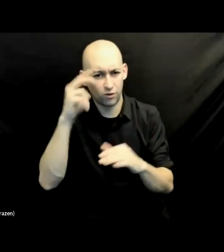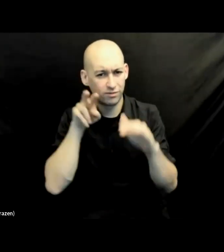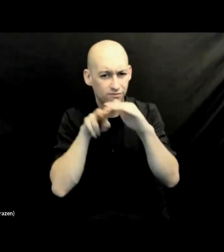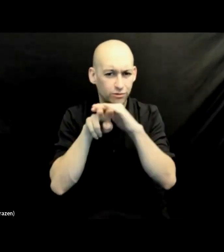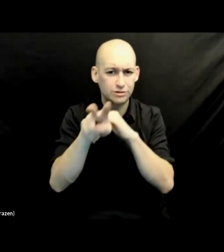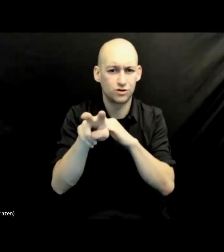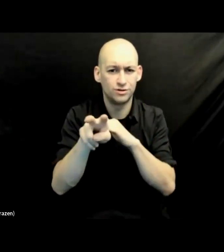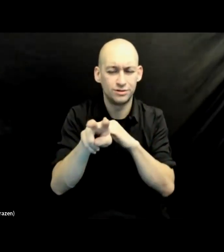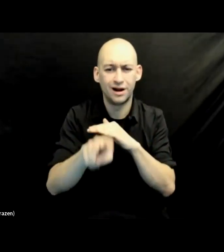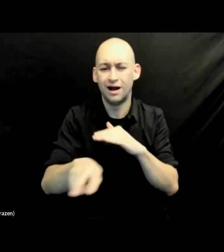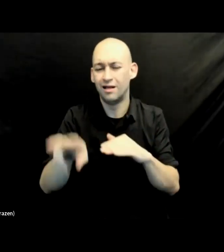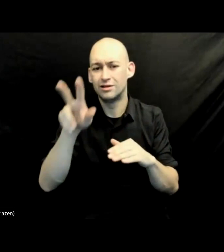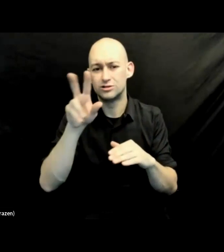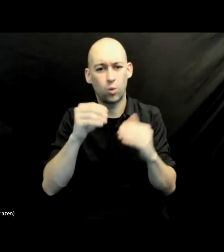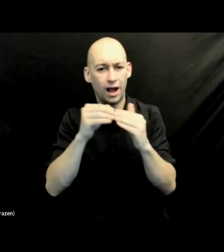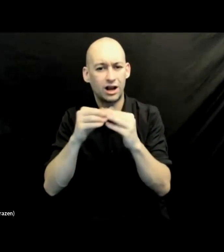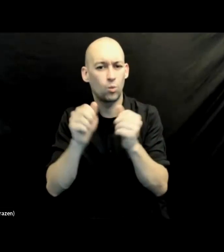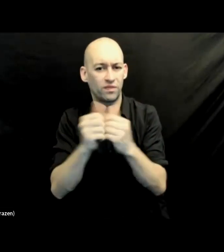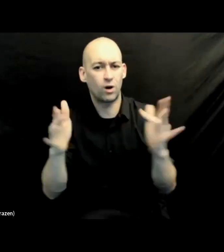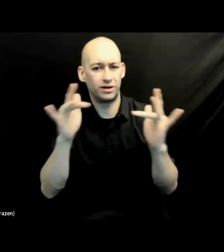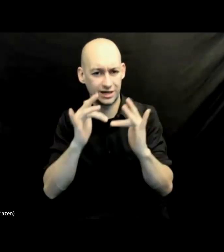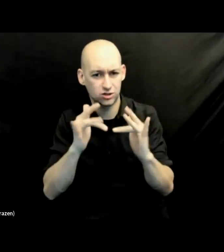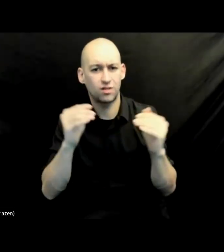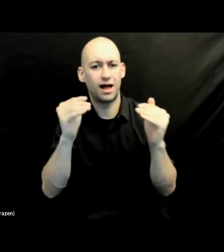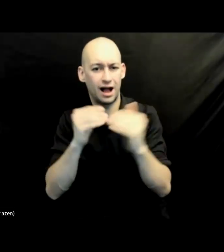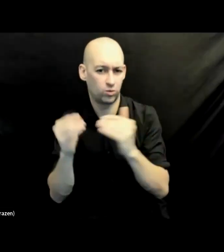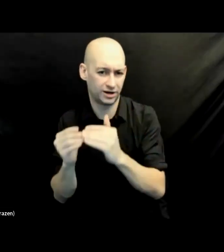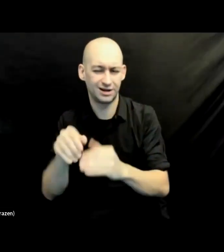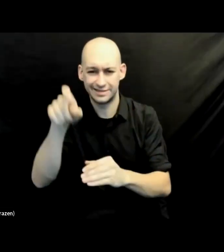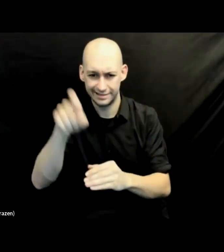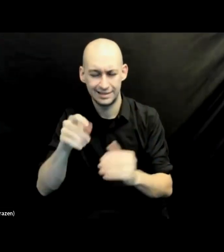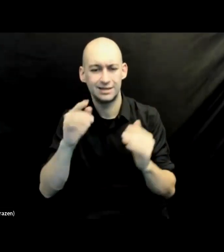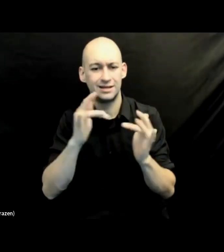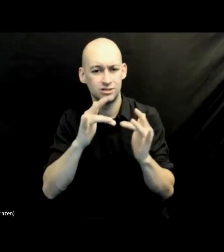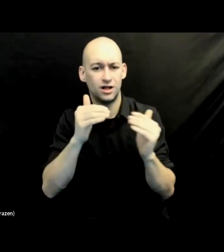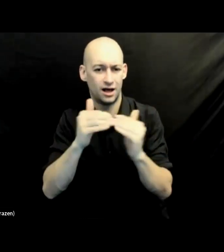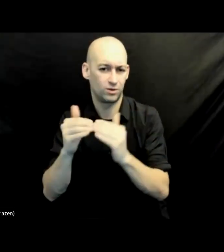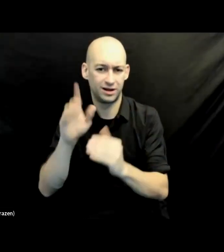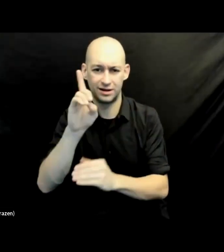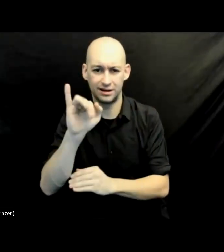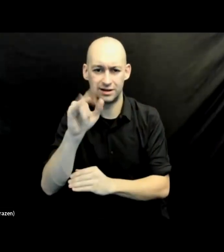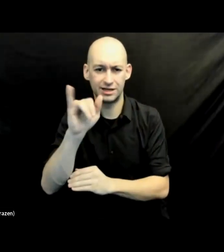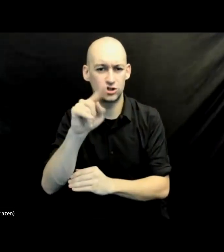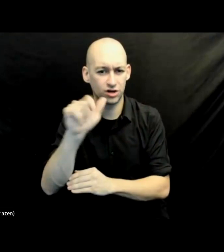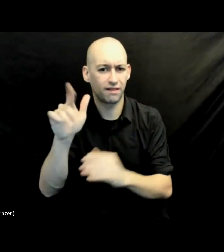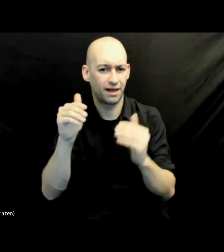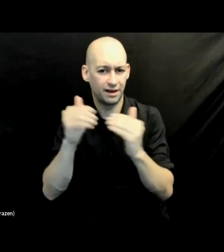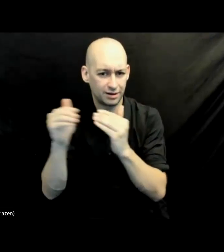there is no equity without digital equity in the 21st century. We all rely on technology, if it be,